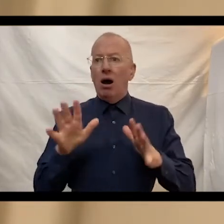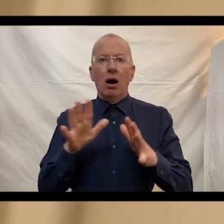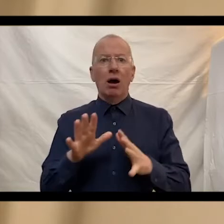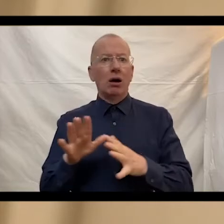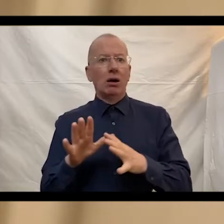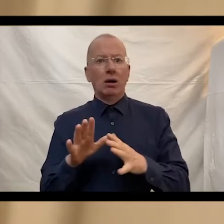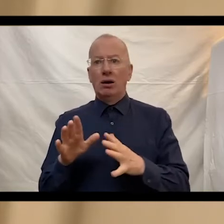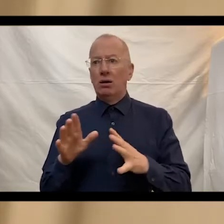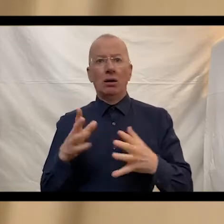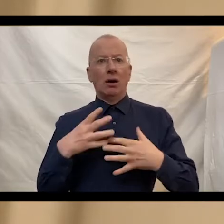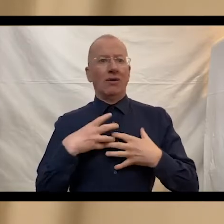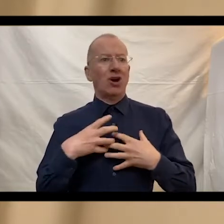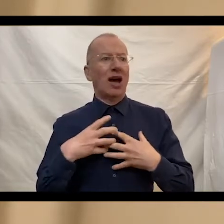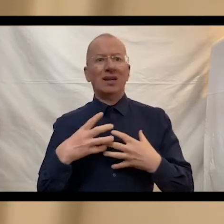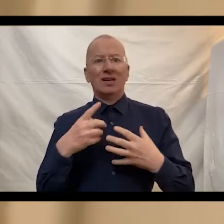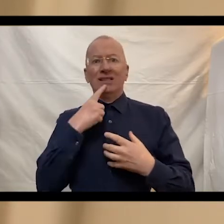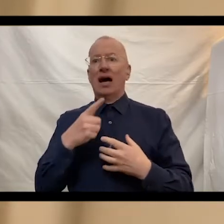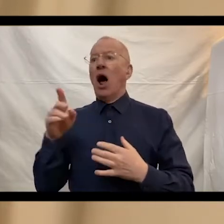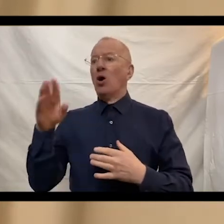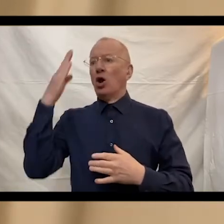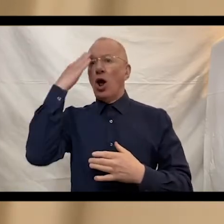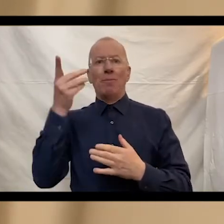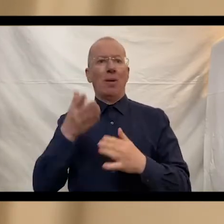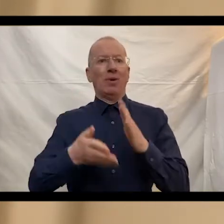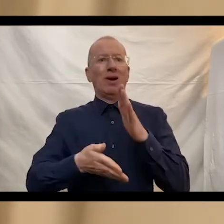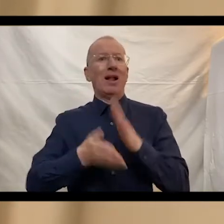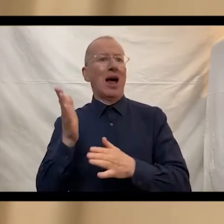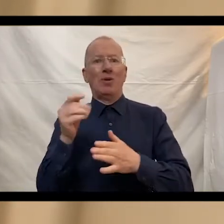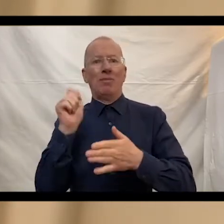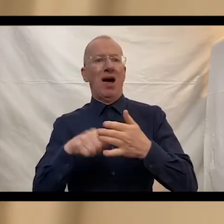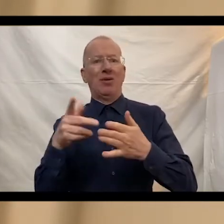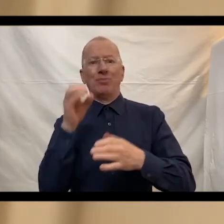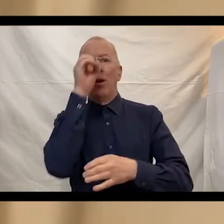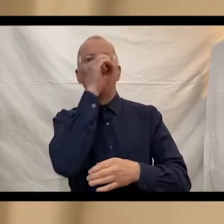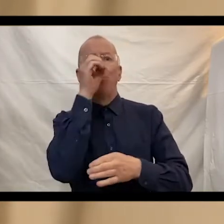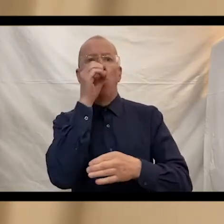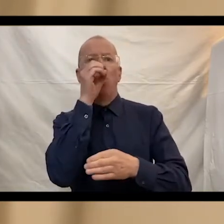She gave me a frightened look and said, "Your mum’s just gone to get some… some pork luncheon meat."